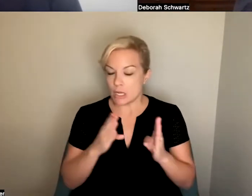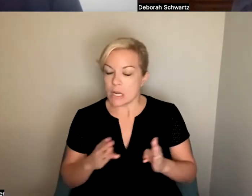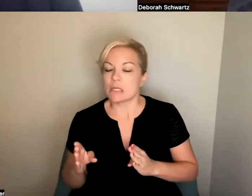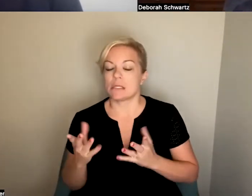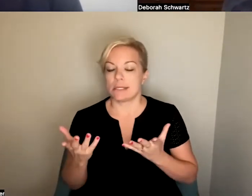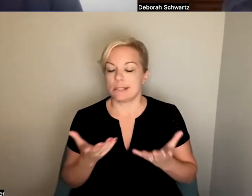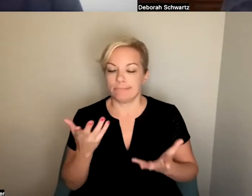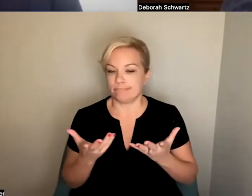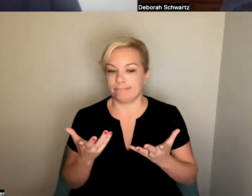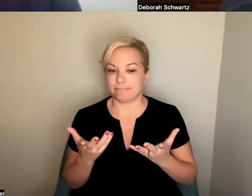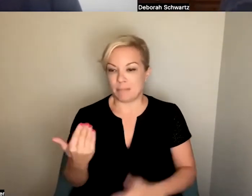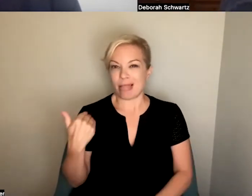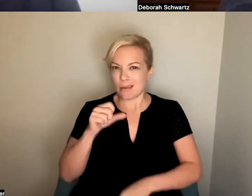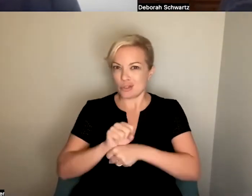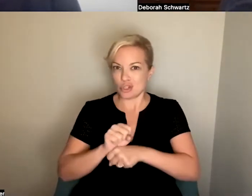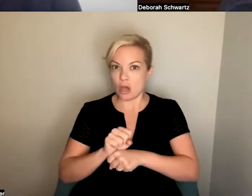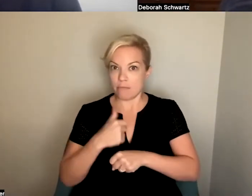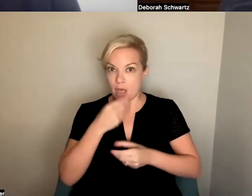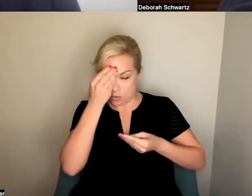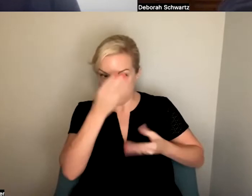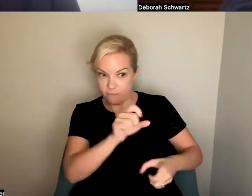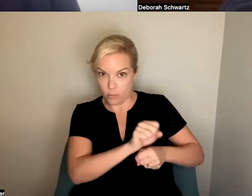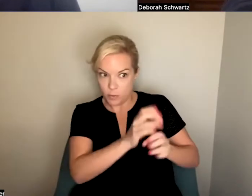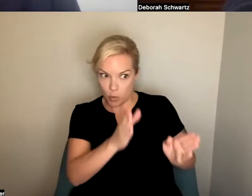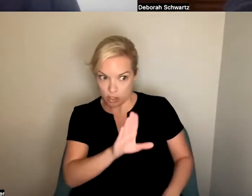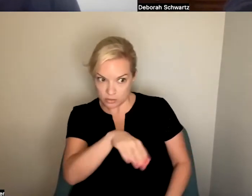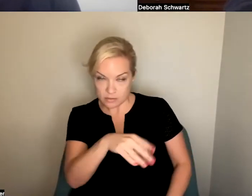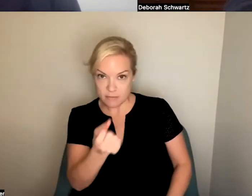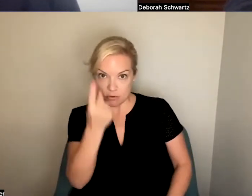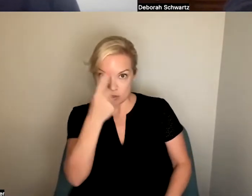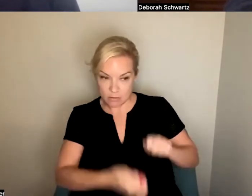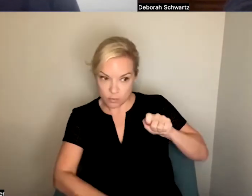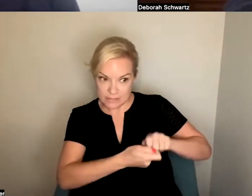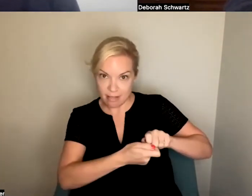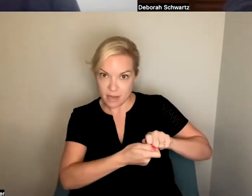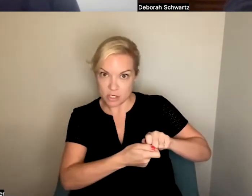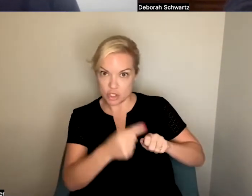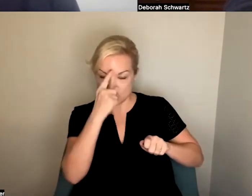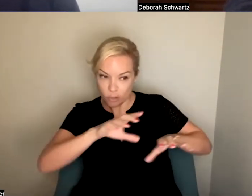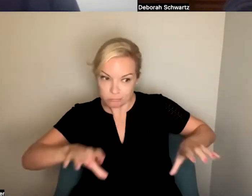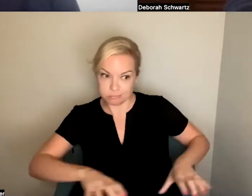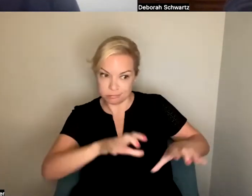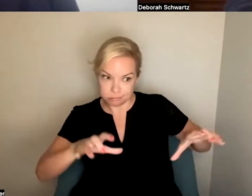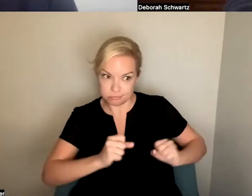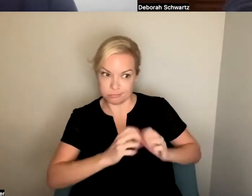you know, retaliation for union organizing or union activism of any kind is illegal in the U.S.,